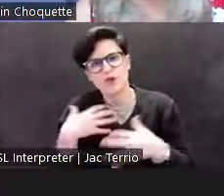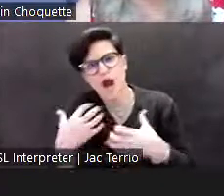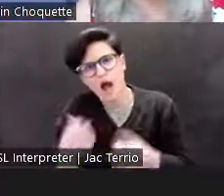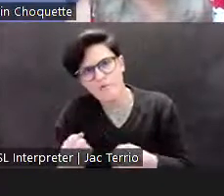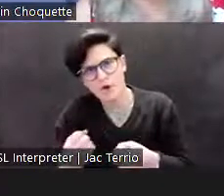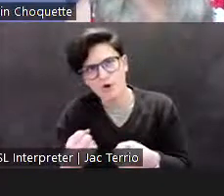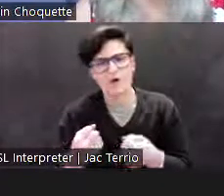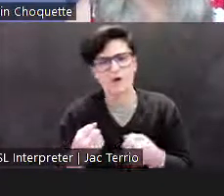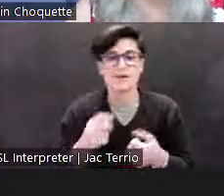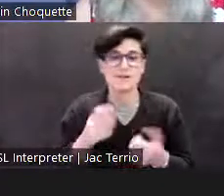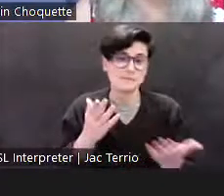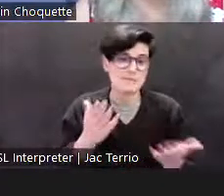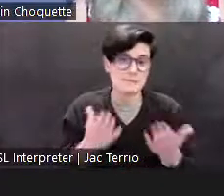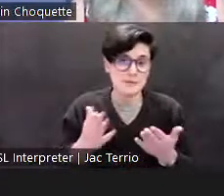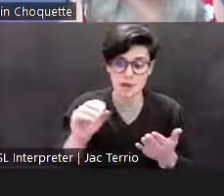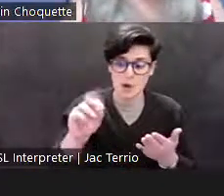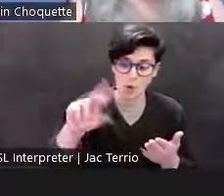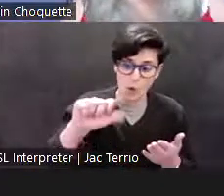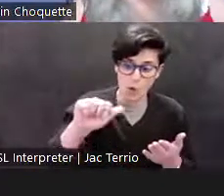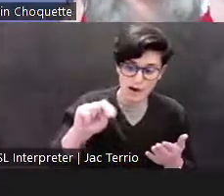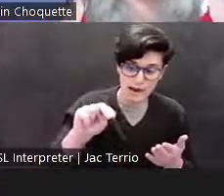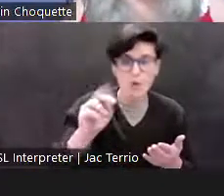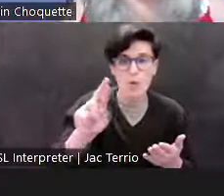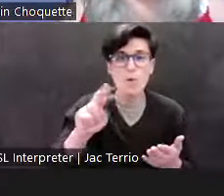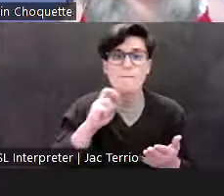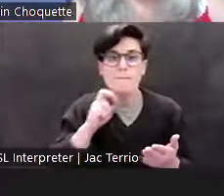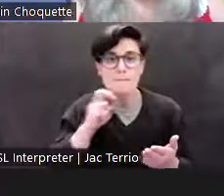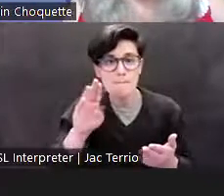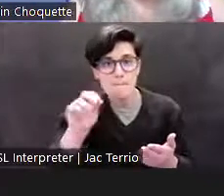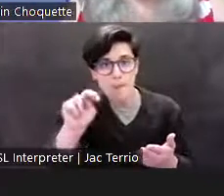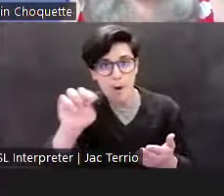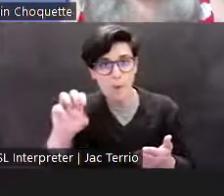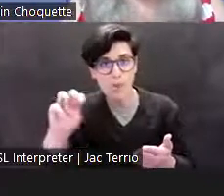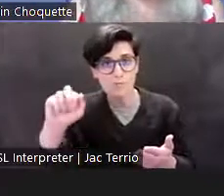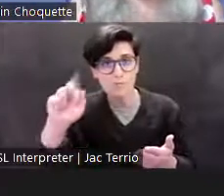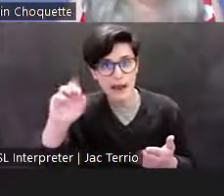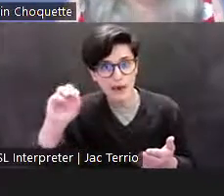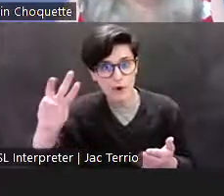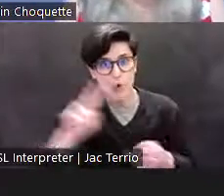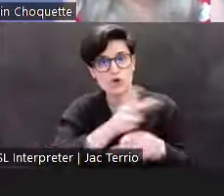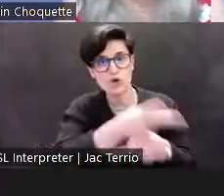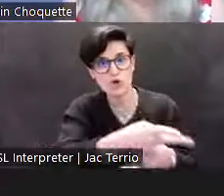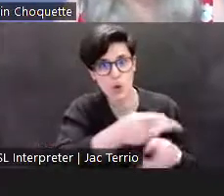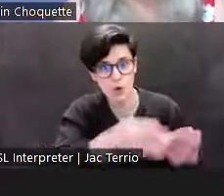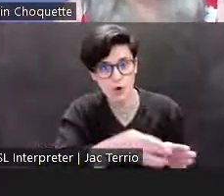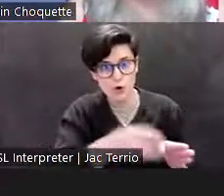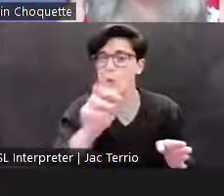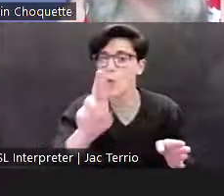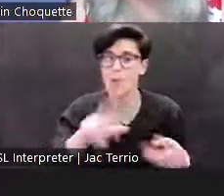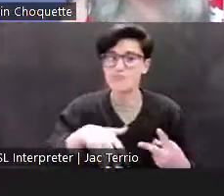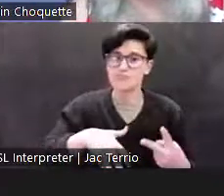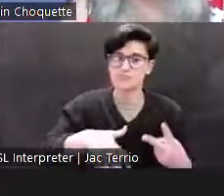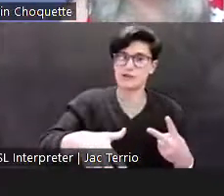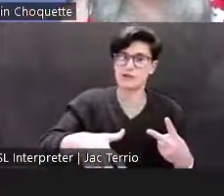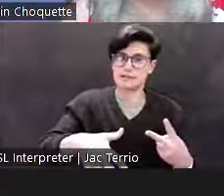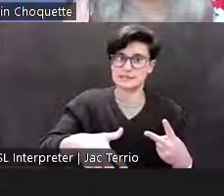an organ or bone marrow donor as well as pregnancy. 15:44:13 Another reason to take fmla or receive